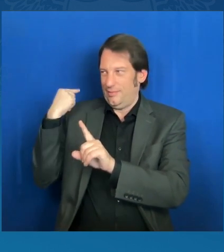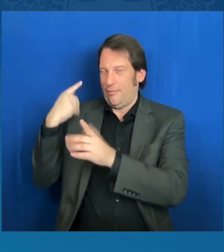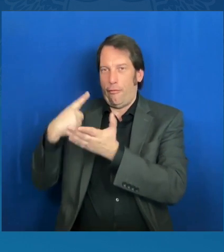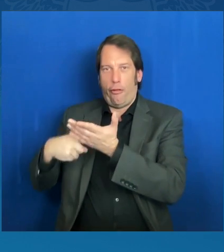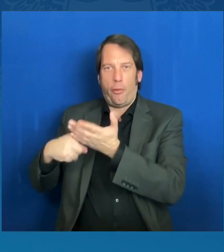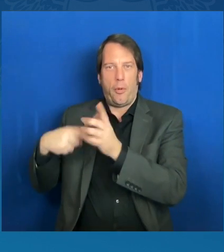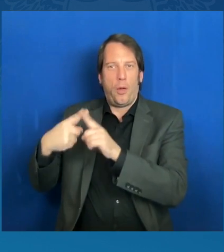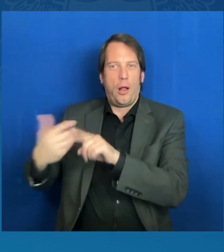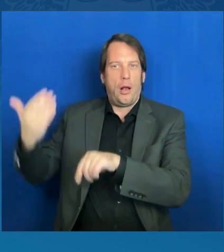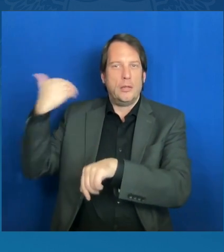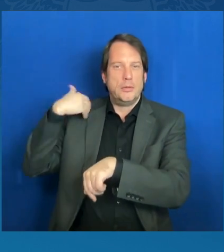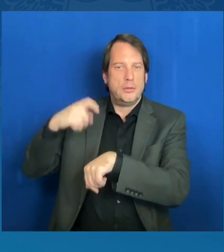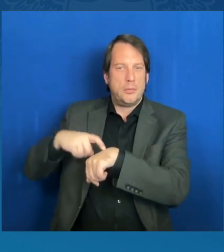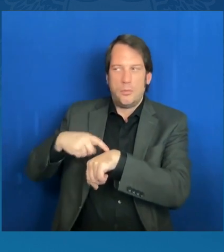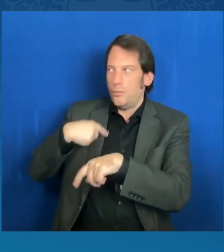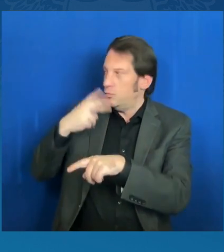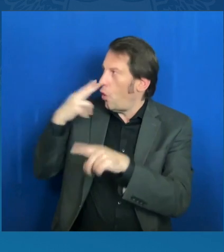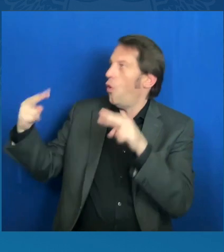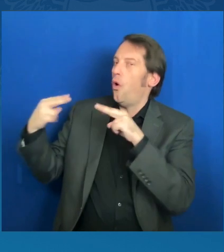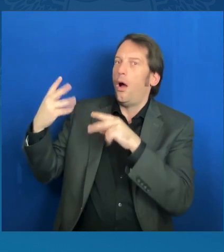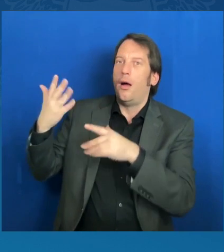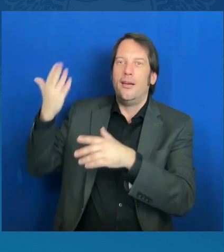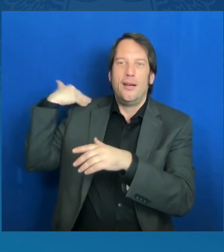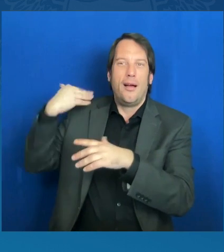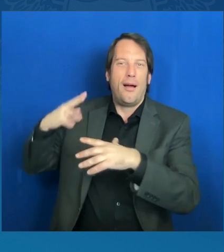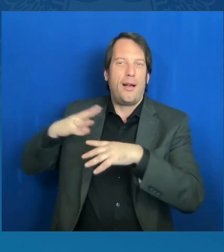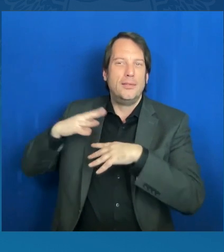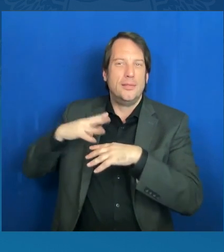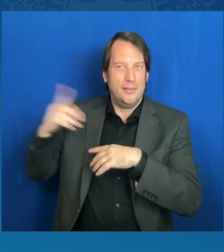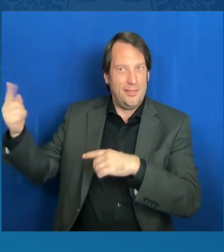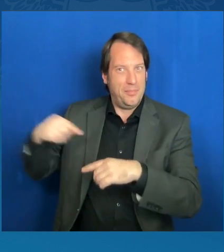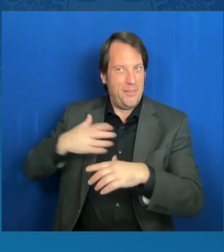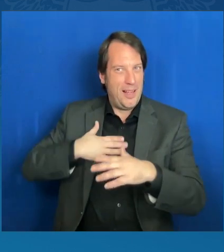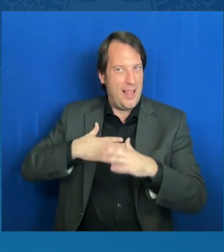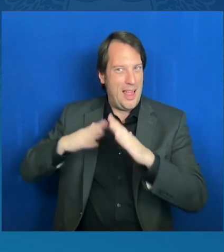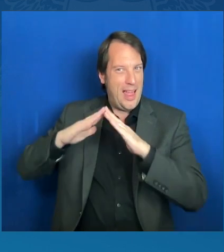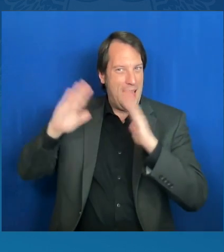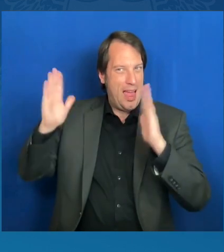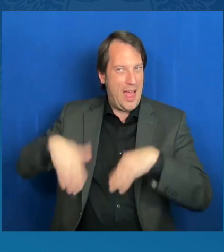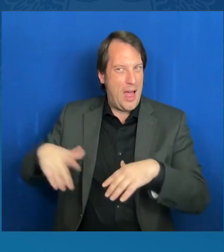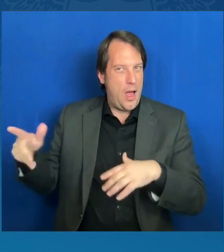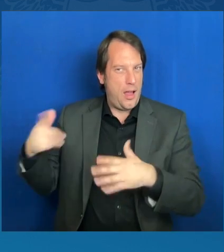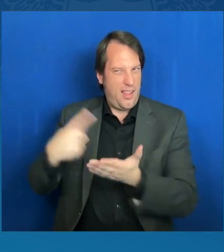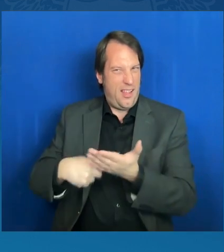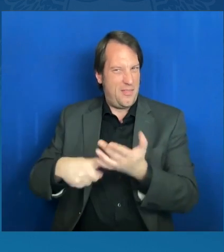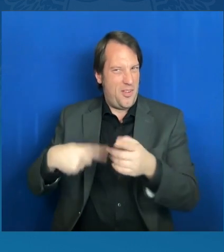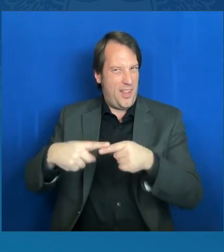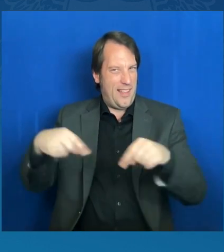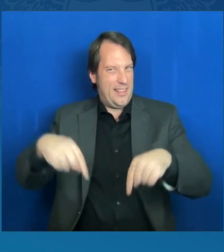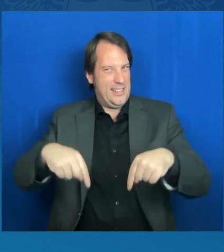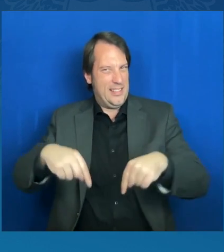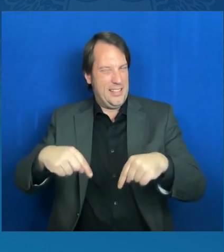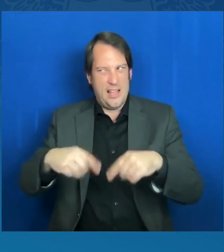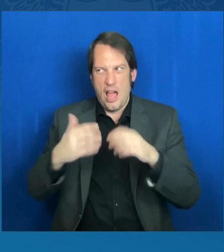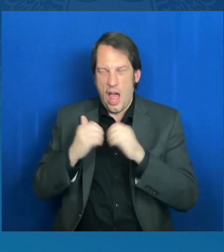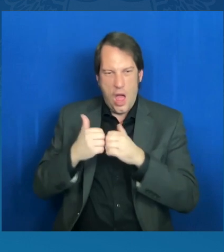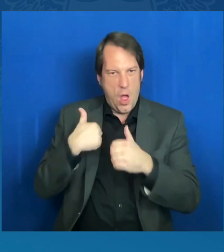The Vice President: -- talking about this and about what we're going to do to follow through on our commitments to the community --